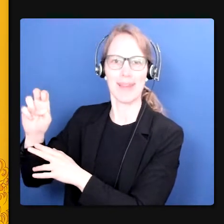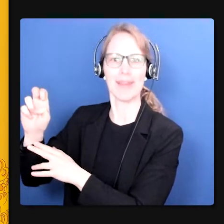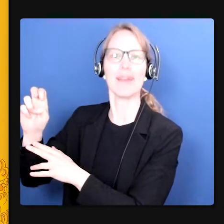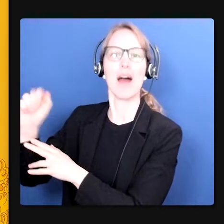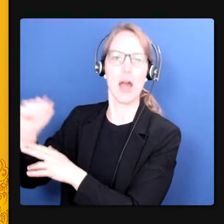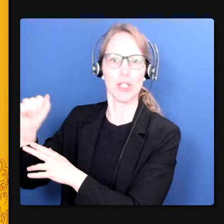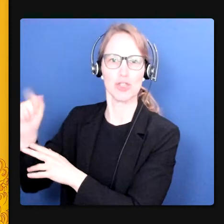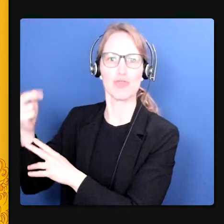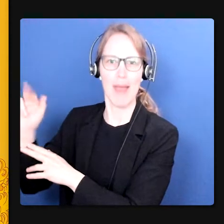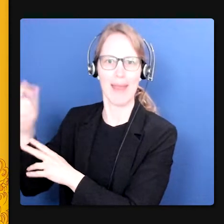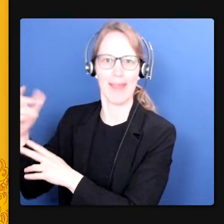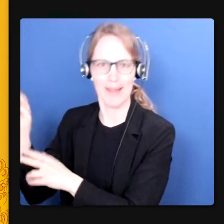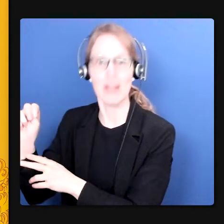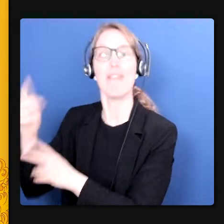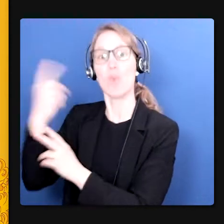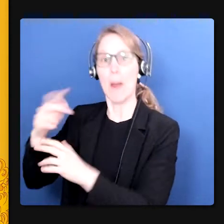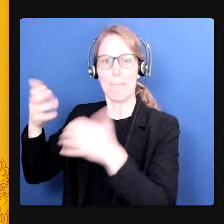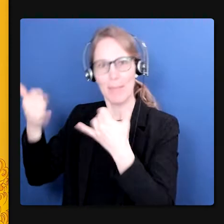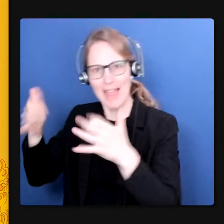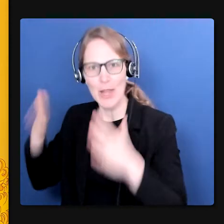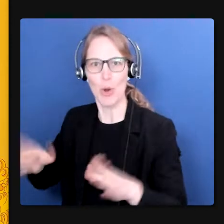and player-focused experience for Yakuza.